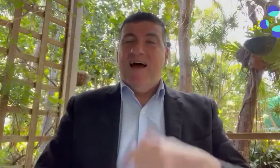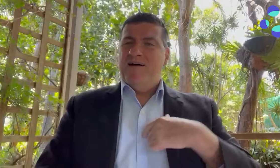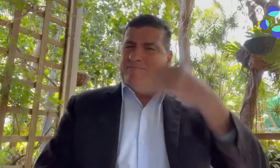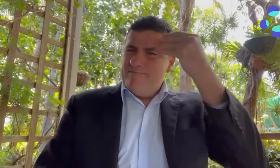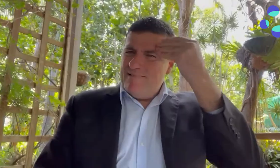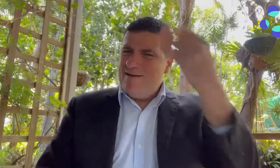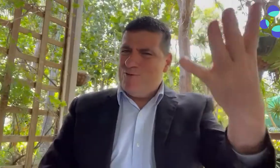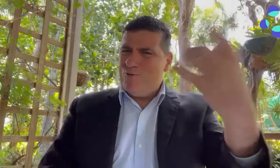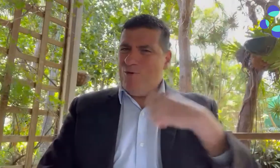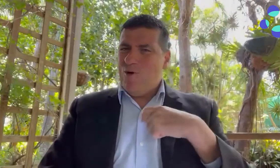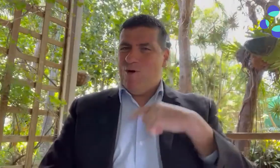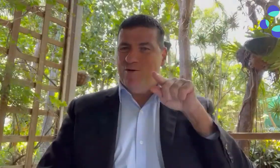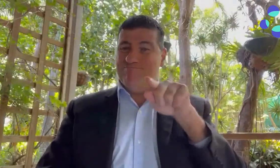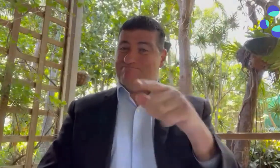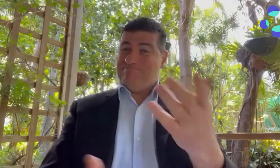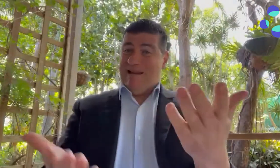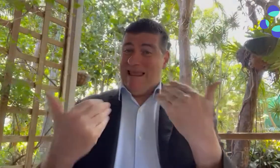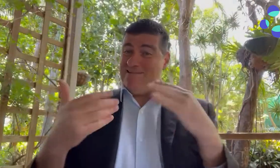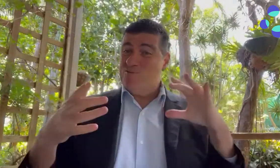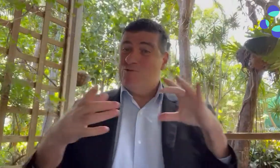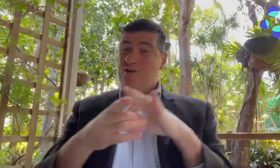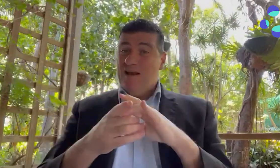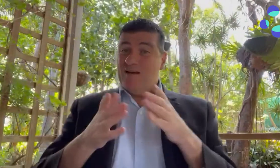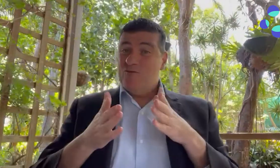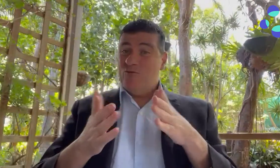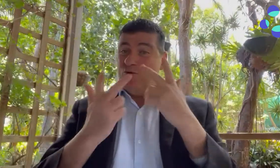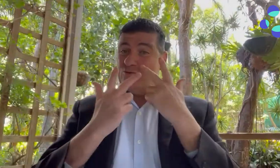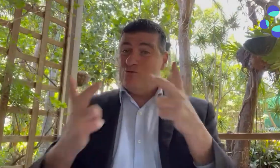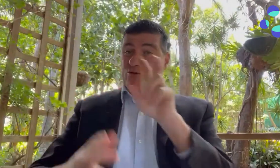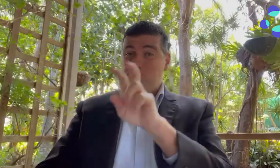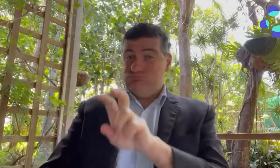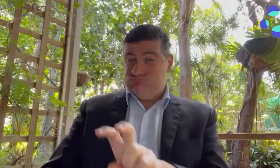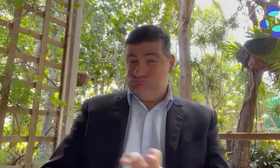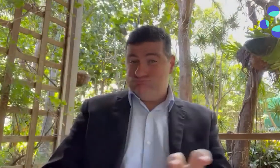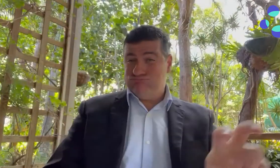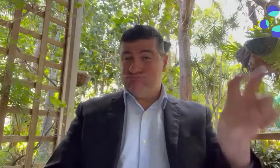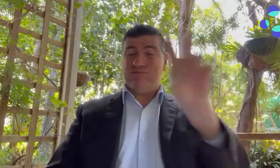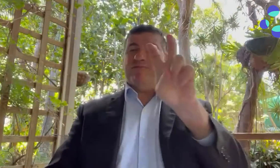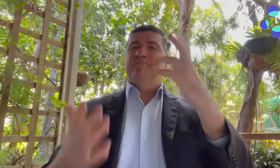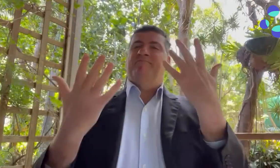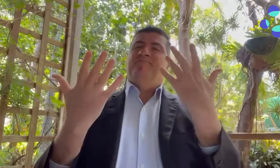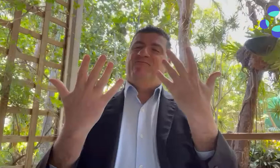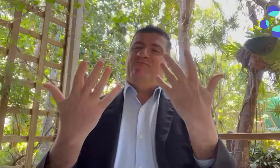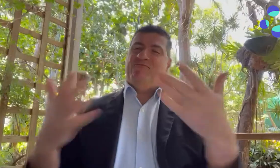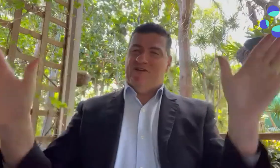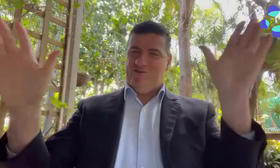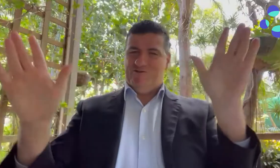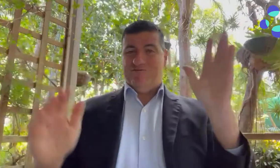The Let’s Connect Roadshow has now finished